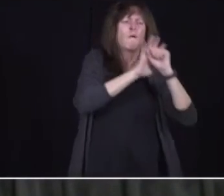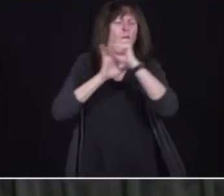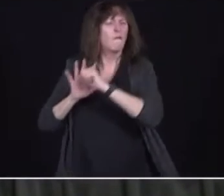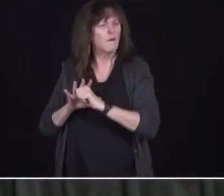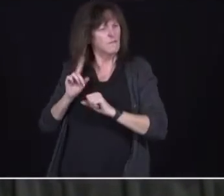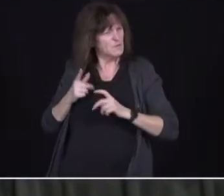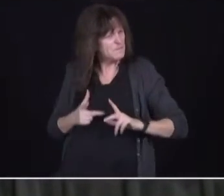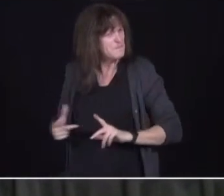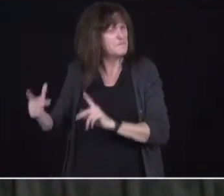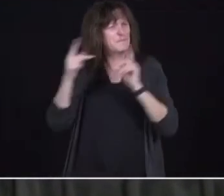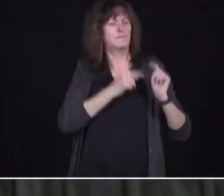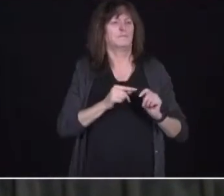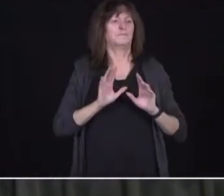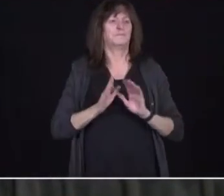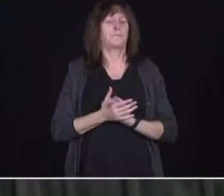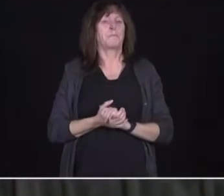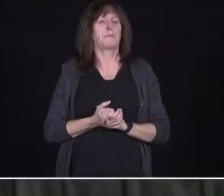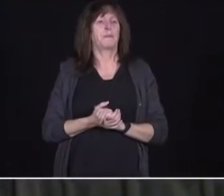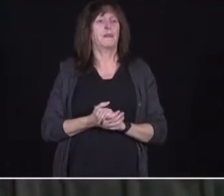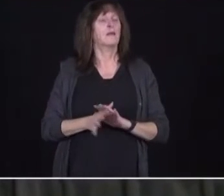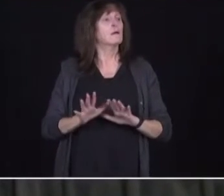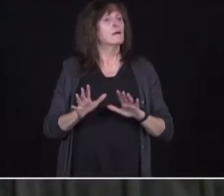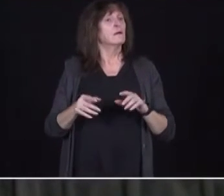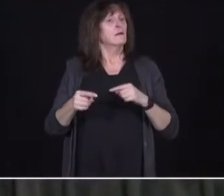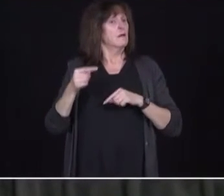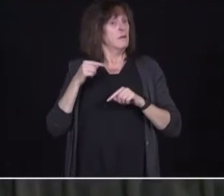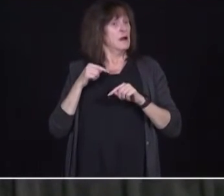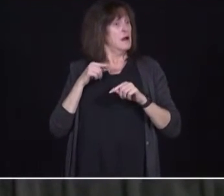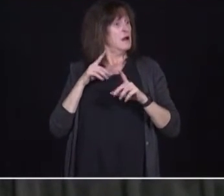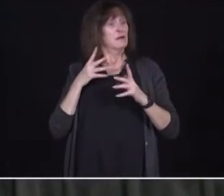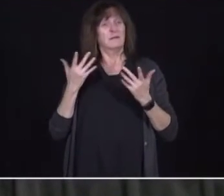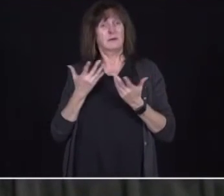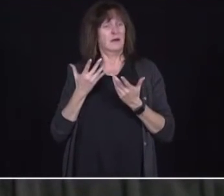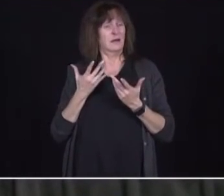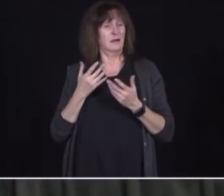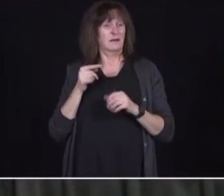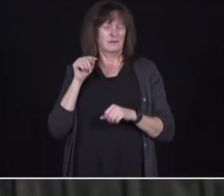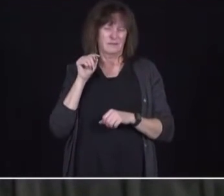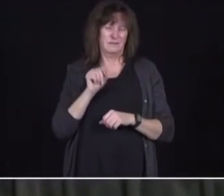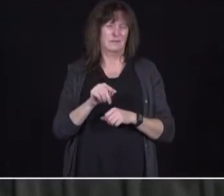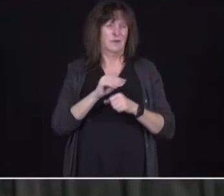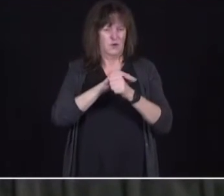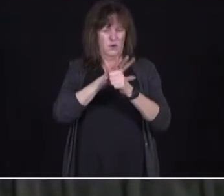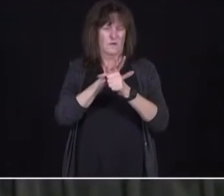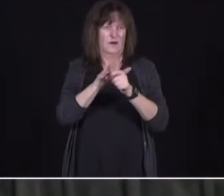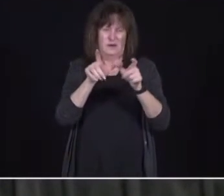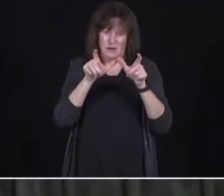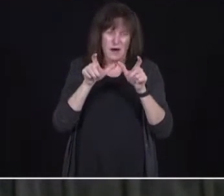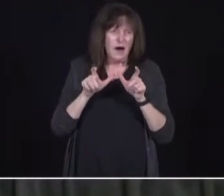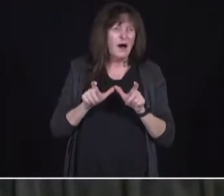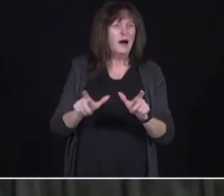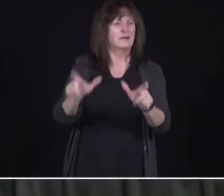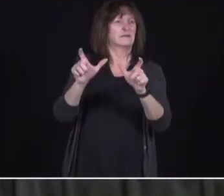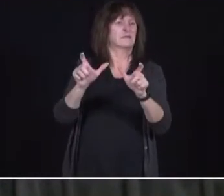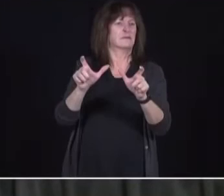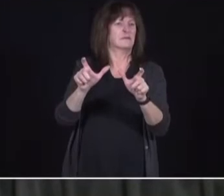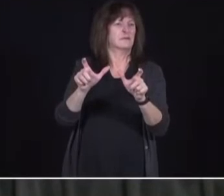done before the 21st. So those are the key areas. If you want to stop, this go to root cause.